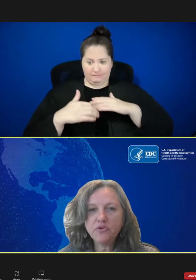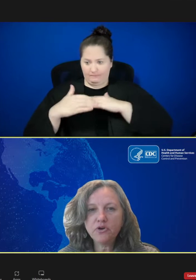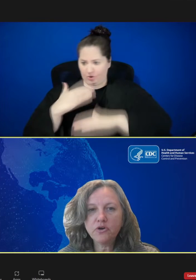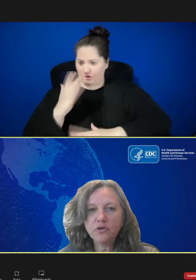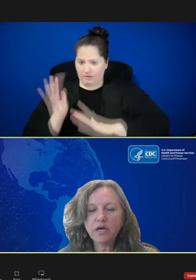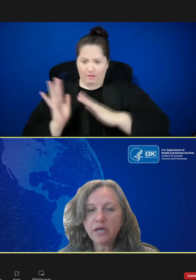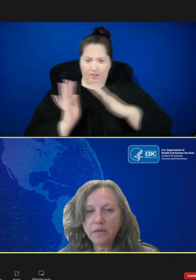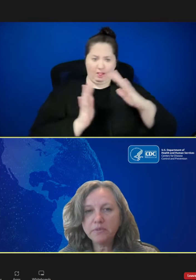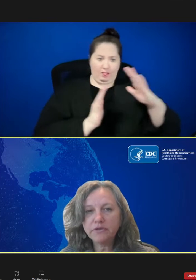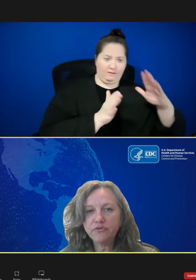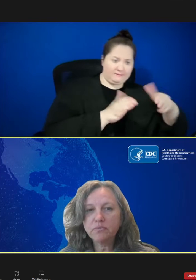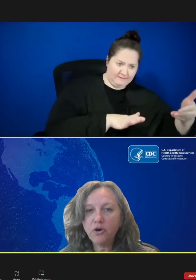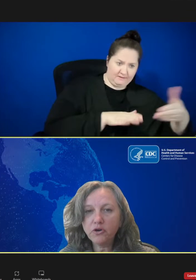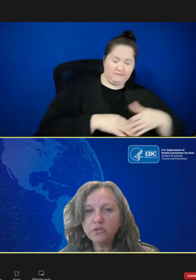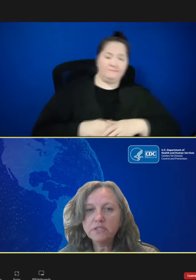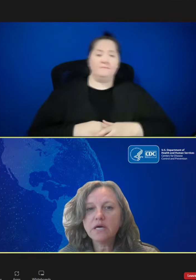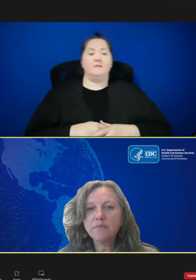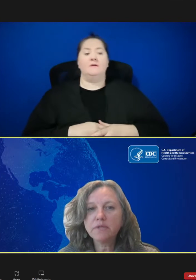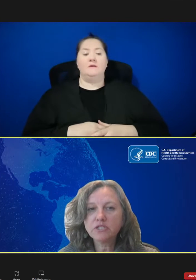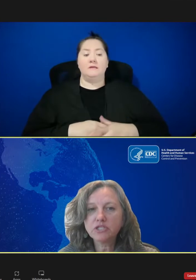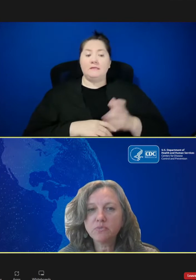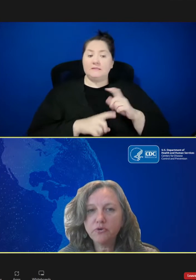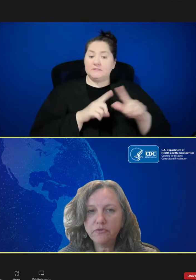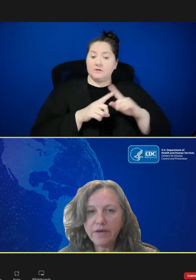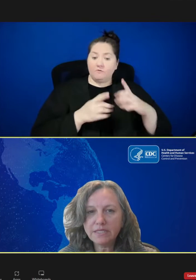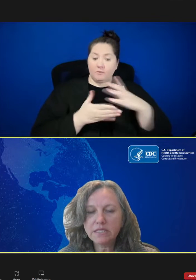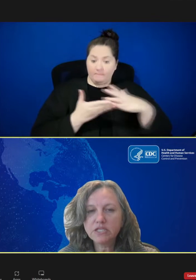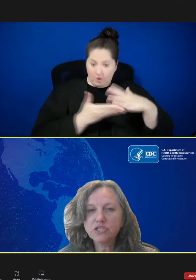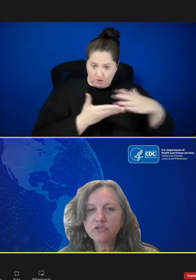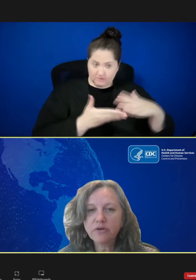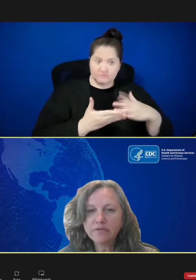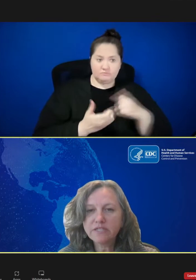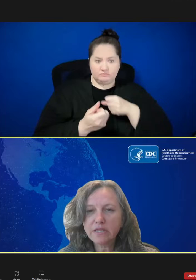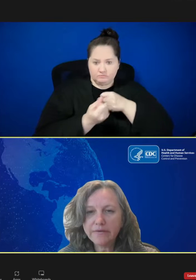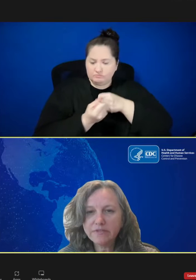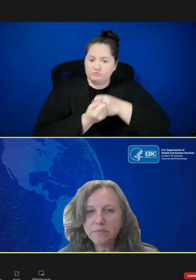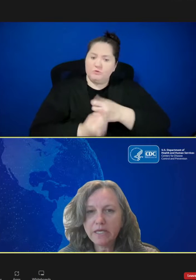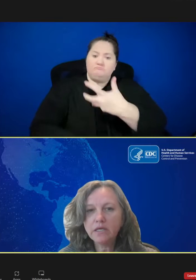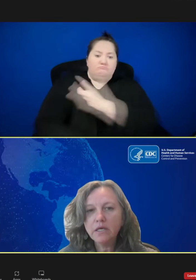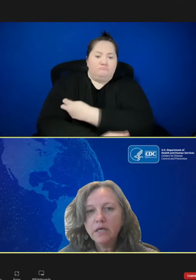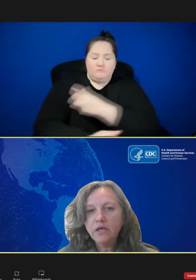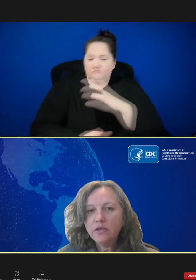there are a couple of different parts that support vaccinations across the lifespan.